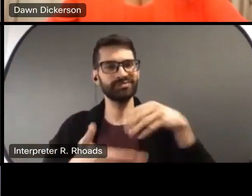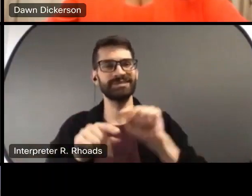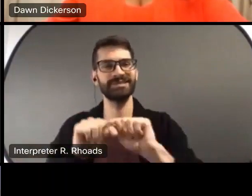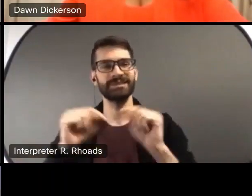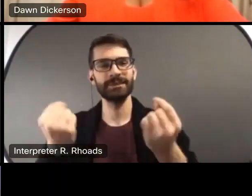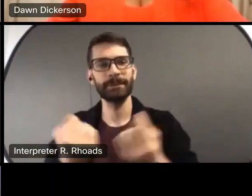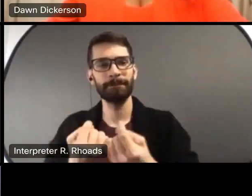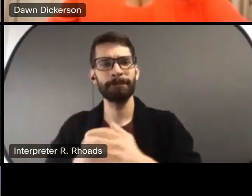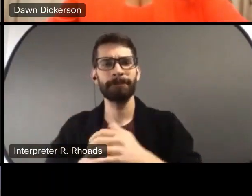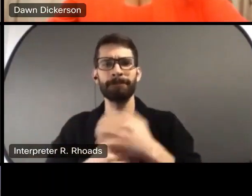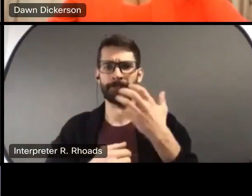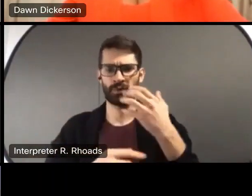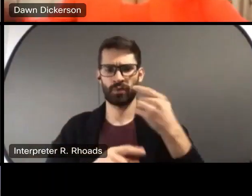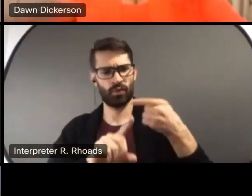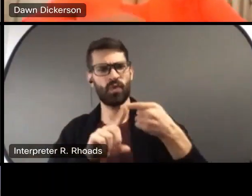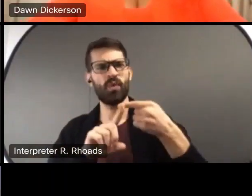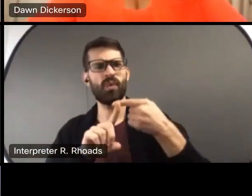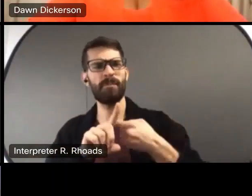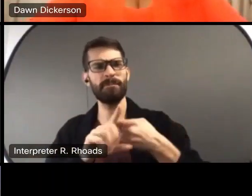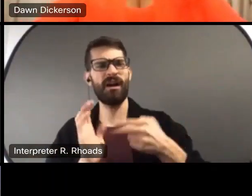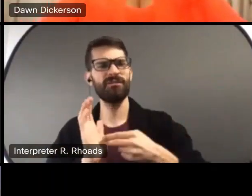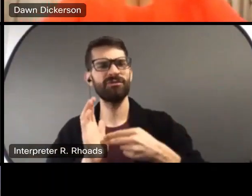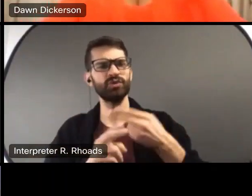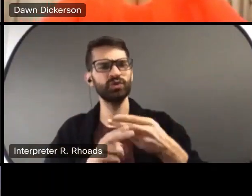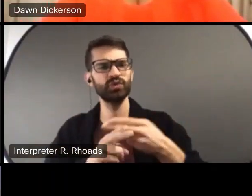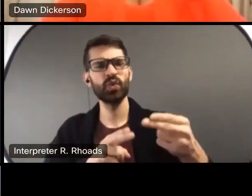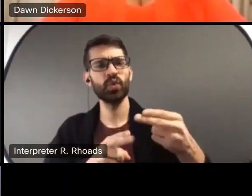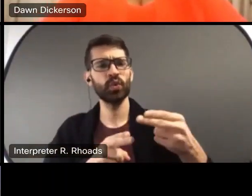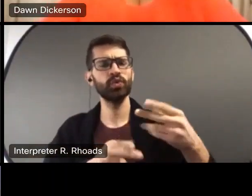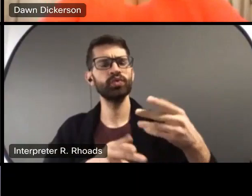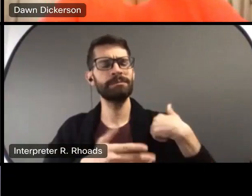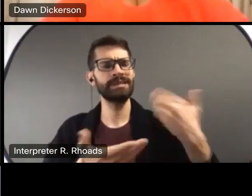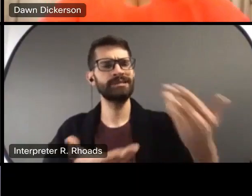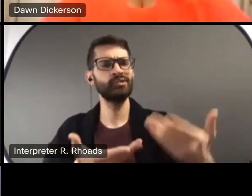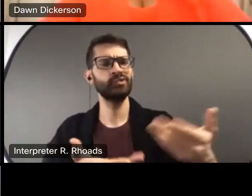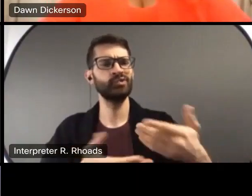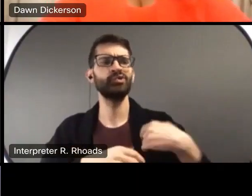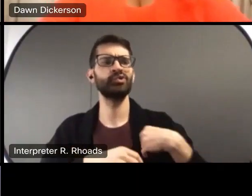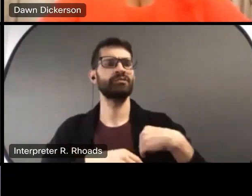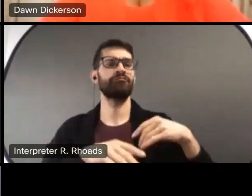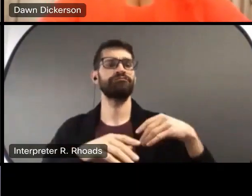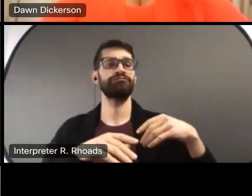month that I've been in this office, I can attest that we have an excellent and dedicated